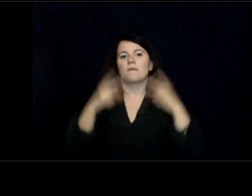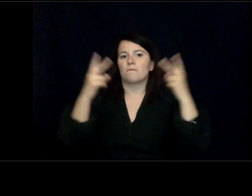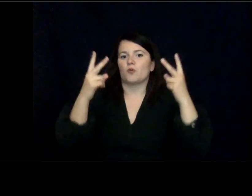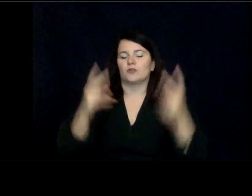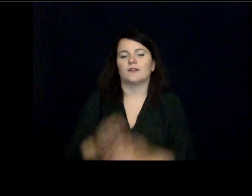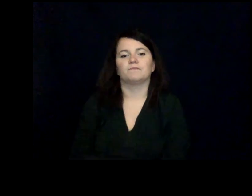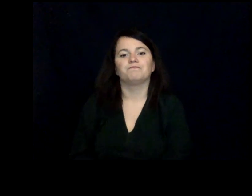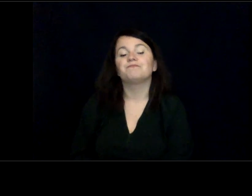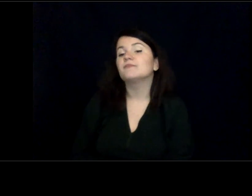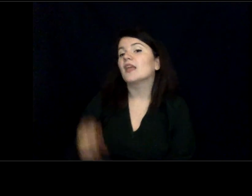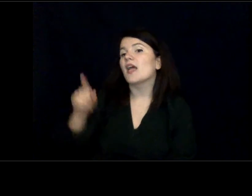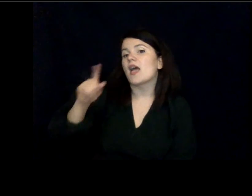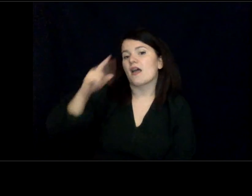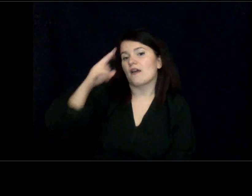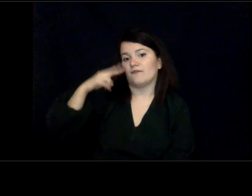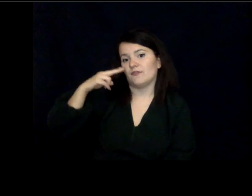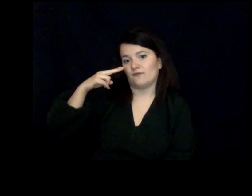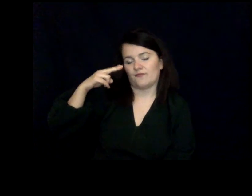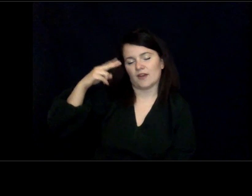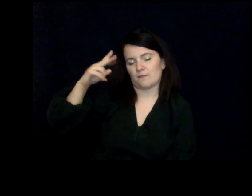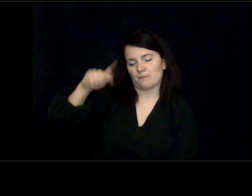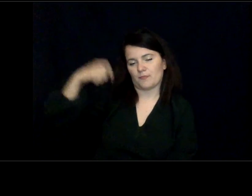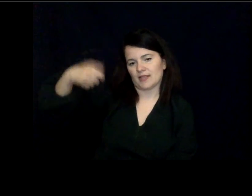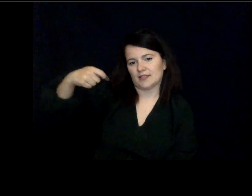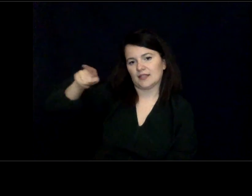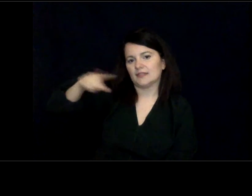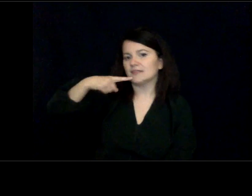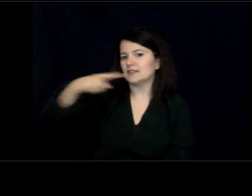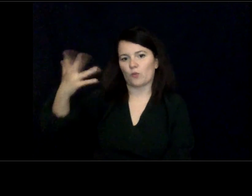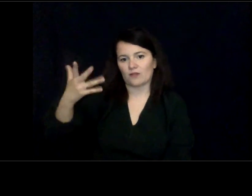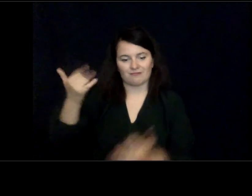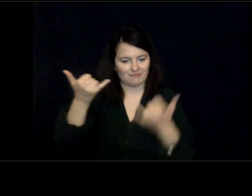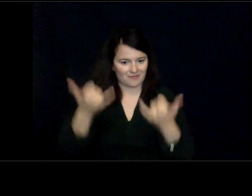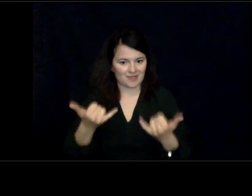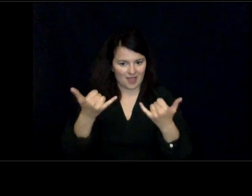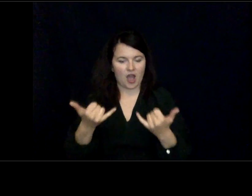We live one of the most crucial challenges after the Second World War.